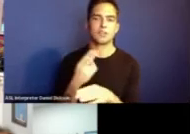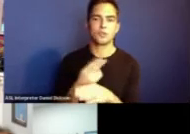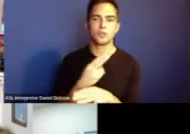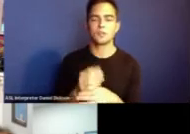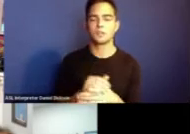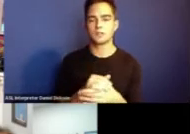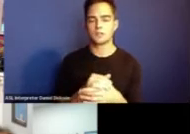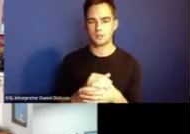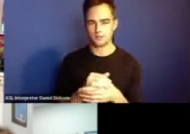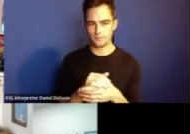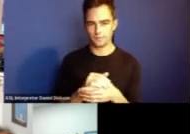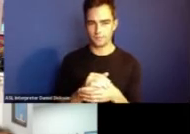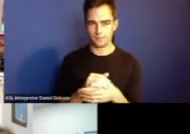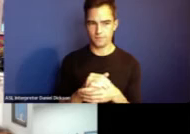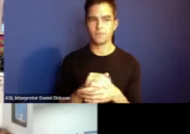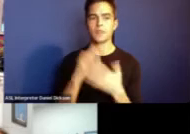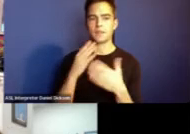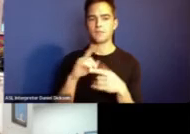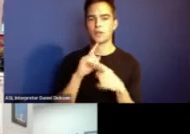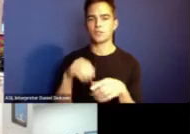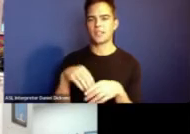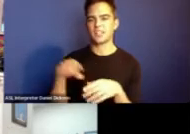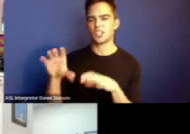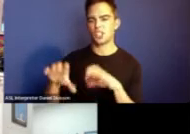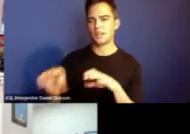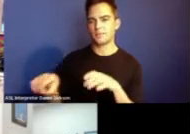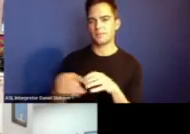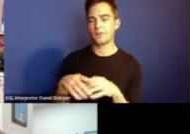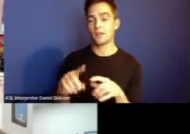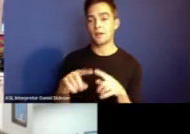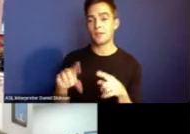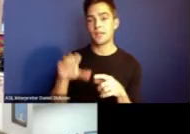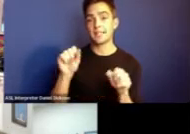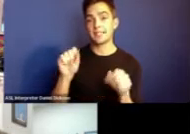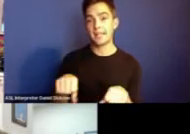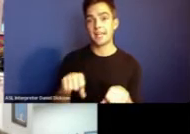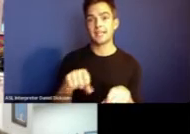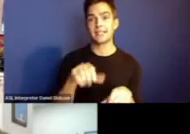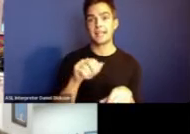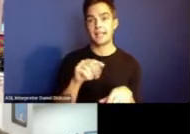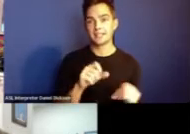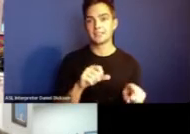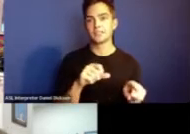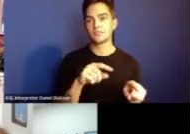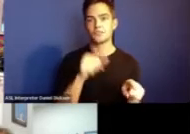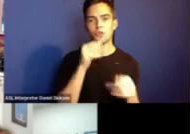And thank you for answering in chat. The cans and answer don't screen for TBI, traumatic brain